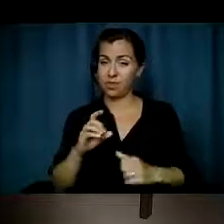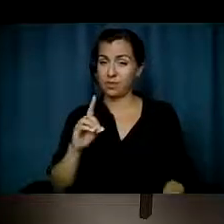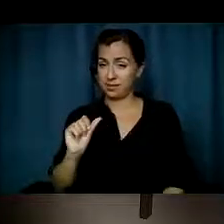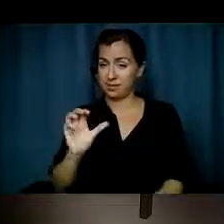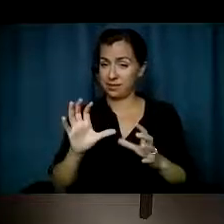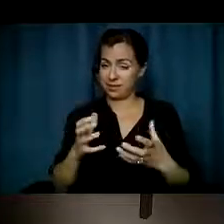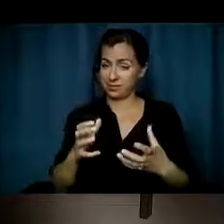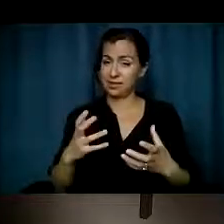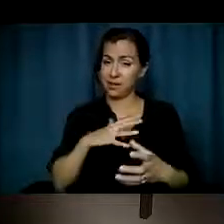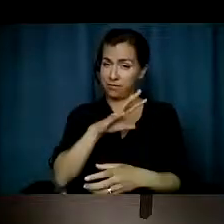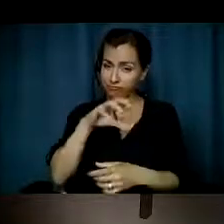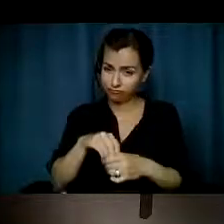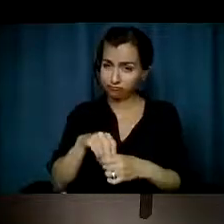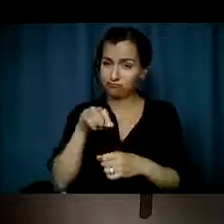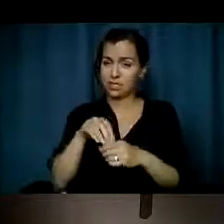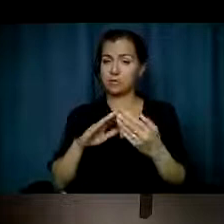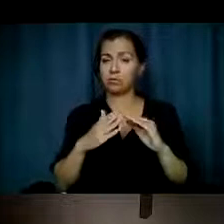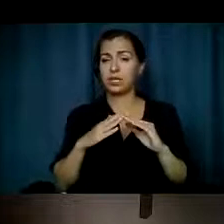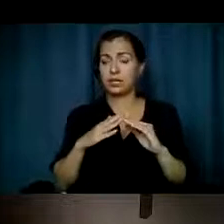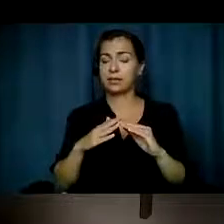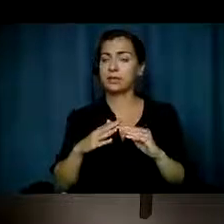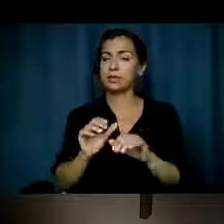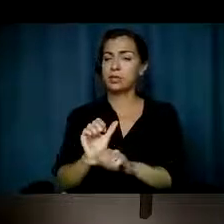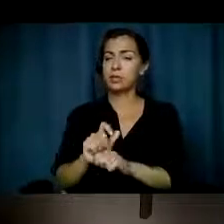Yeah, I understand what you're saying.